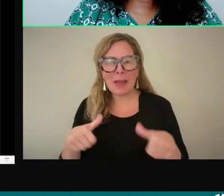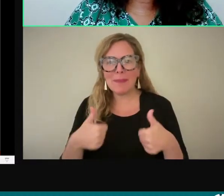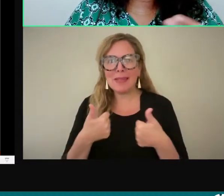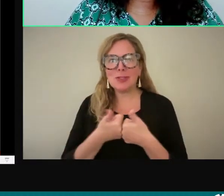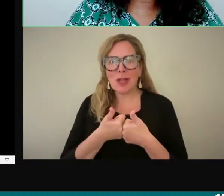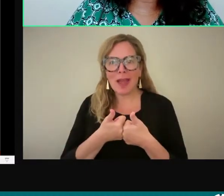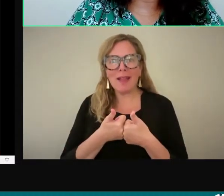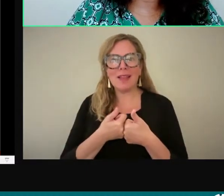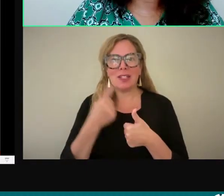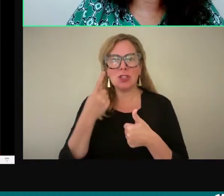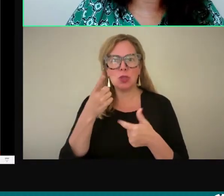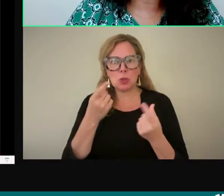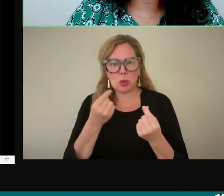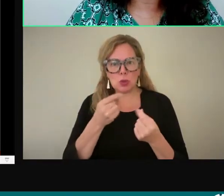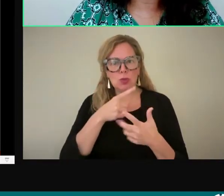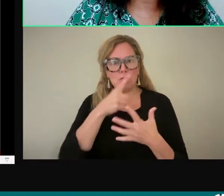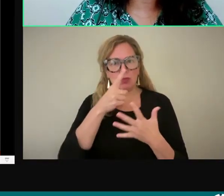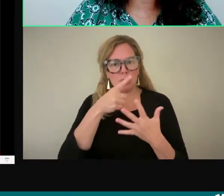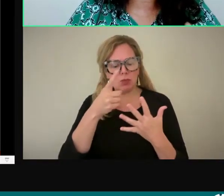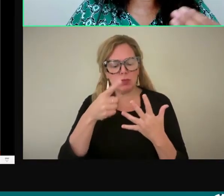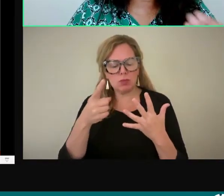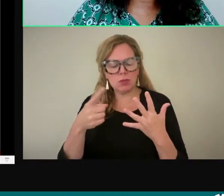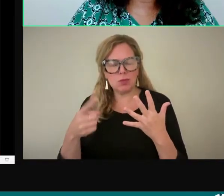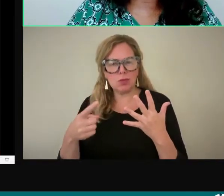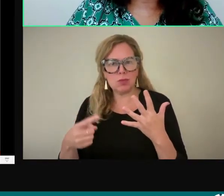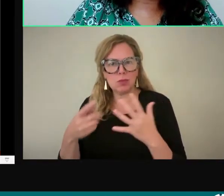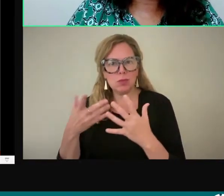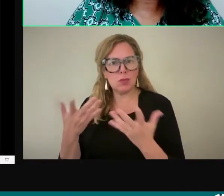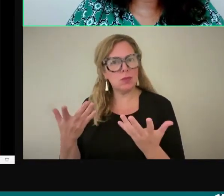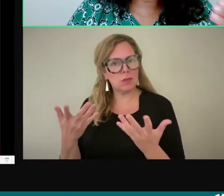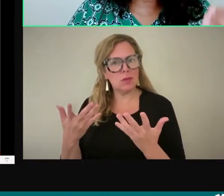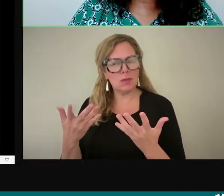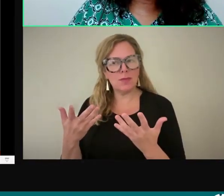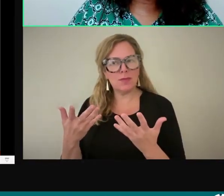said it was really that routine disruption that added a lot of stress to their day,